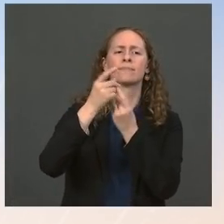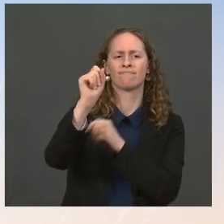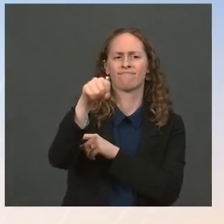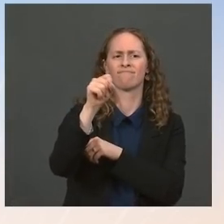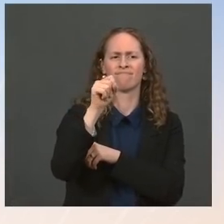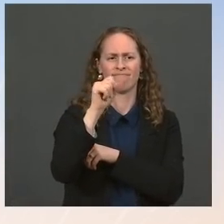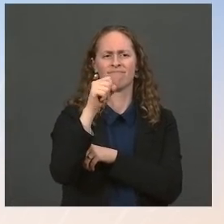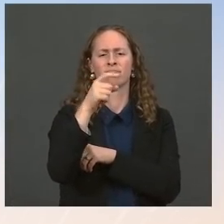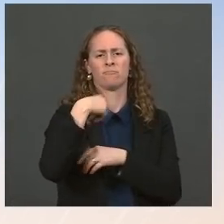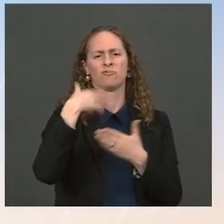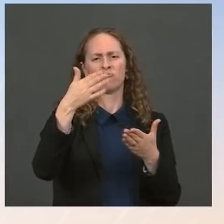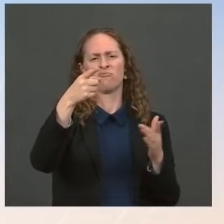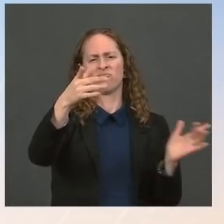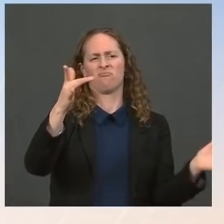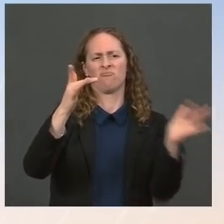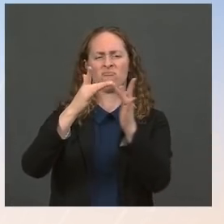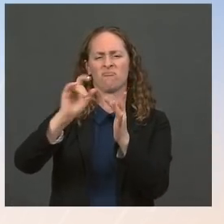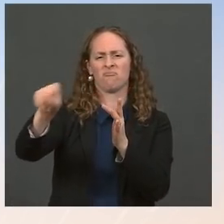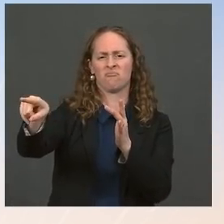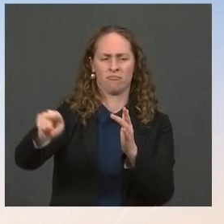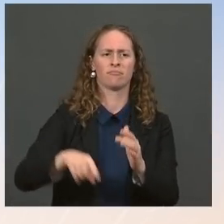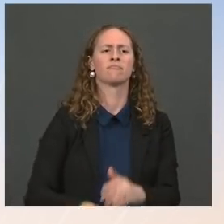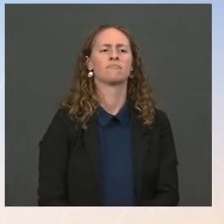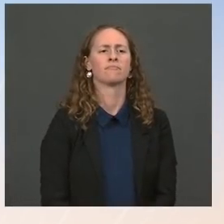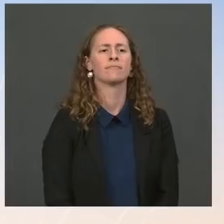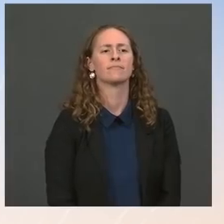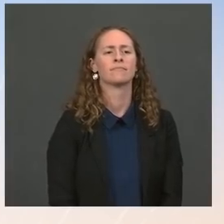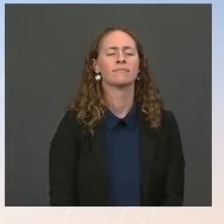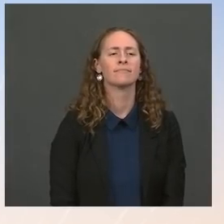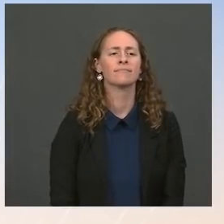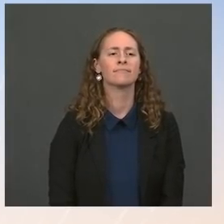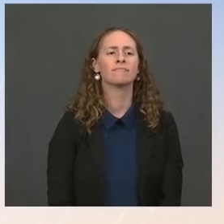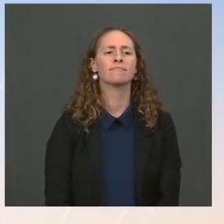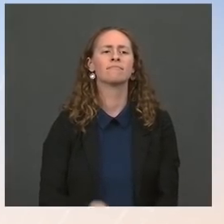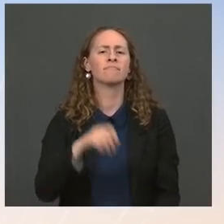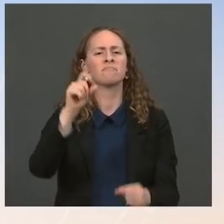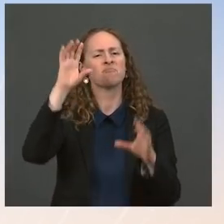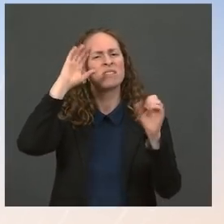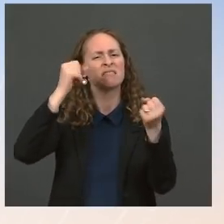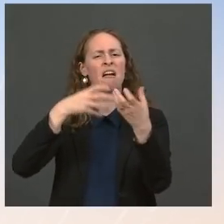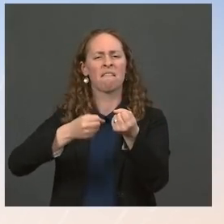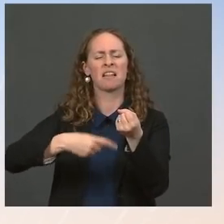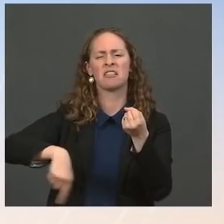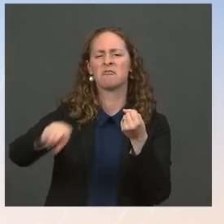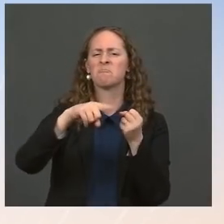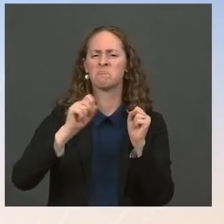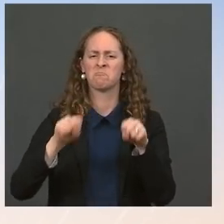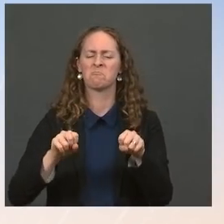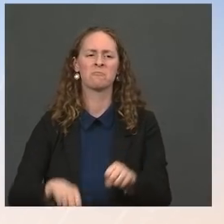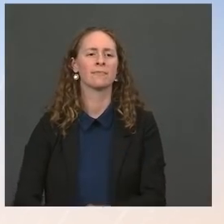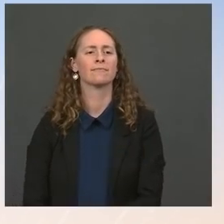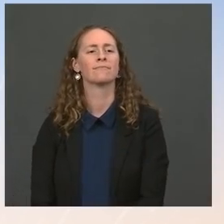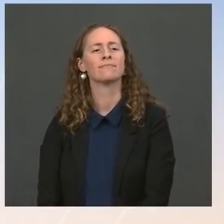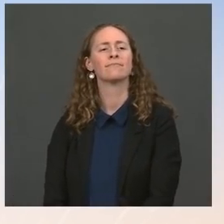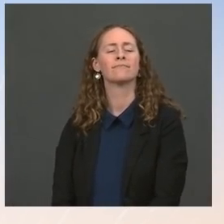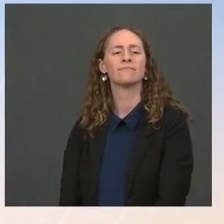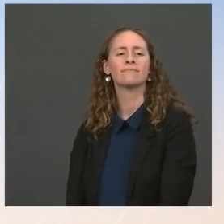Otherwise, the President does have co- -- continues to have confidence. Go ahead. The Press: The President's commission on the review of the Supreme Court -- the suggestion of reforms --